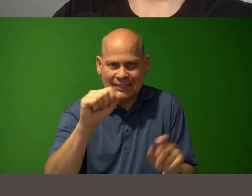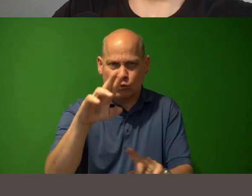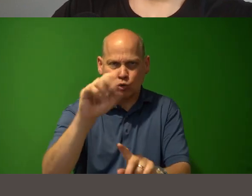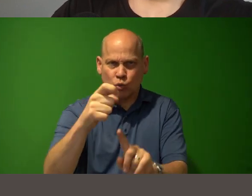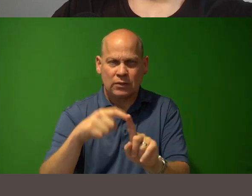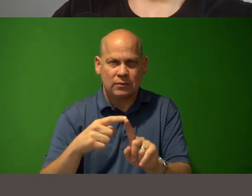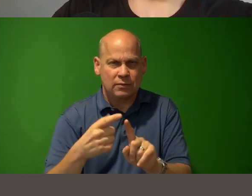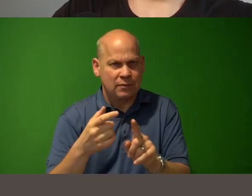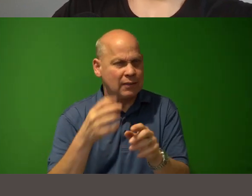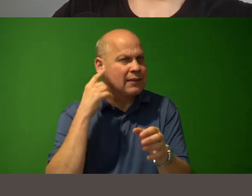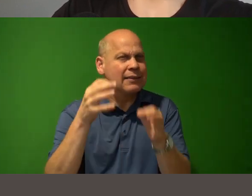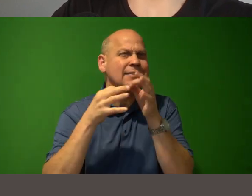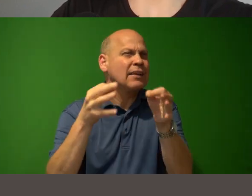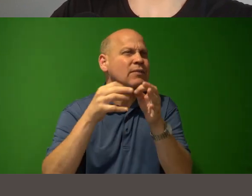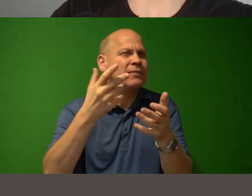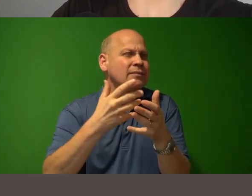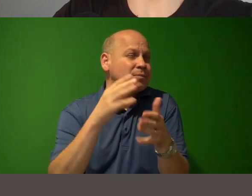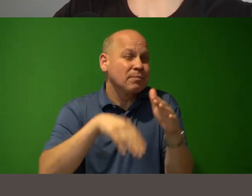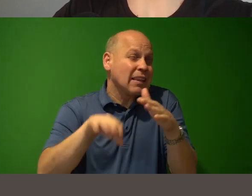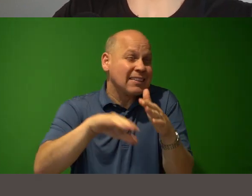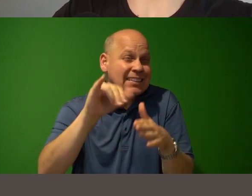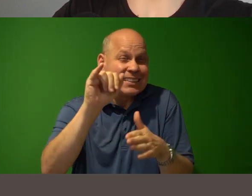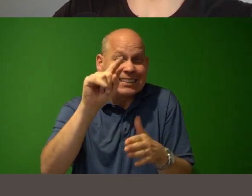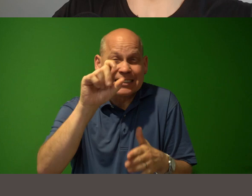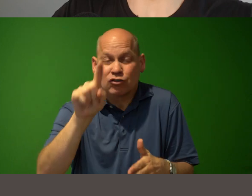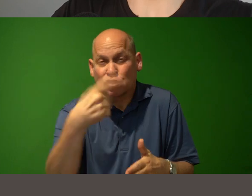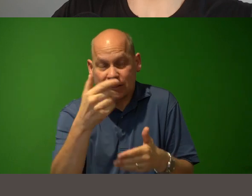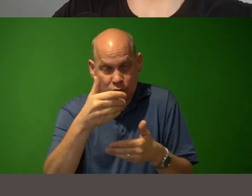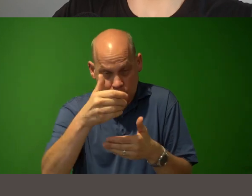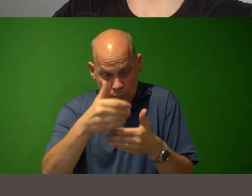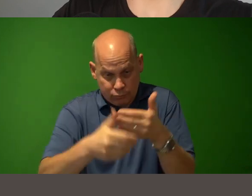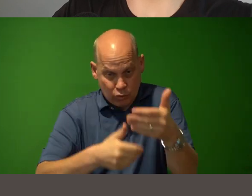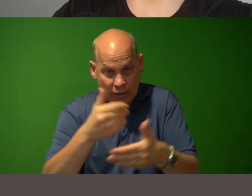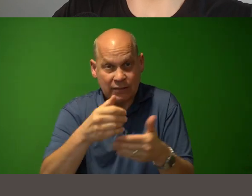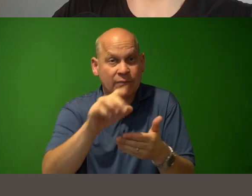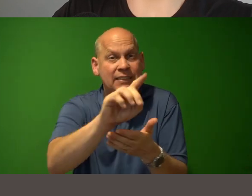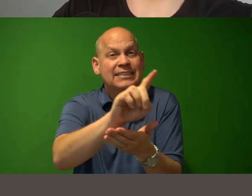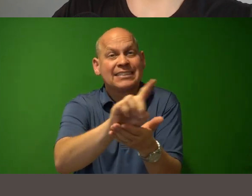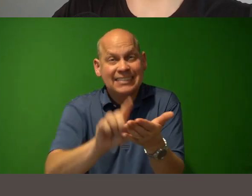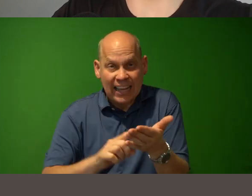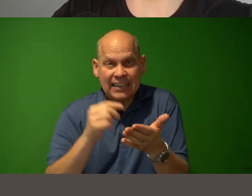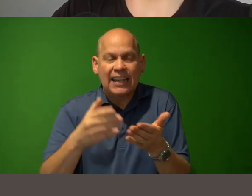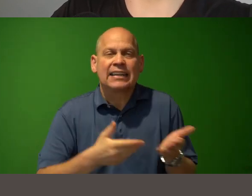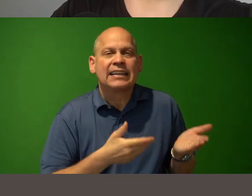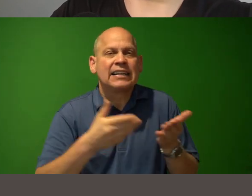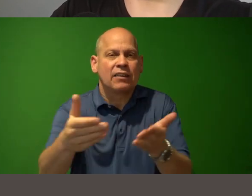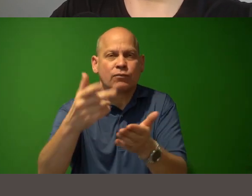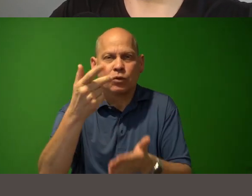Here's the definition of basically it's just the process of designing and delivering products